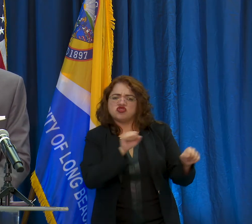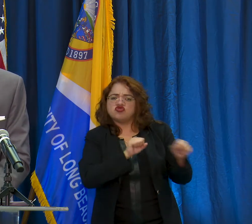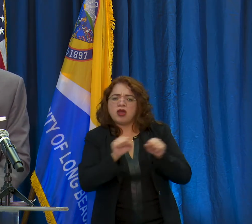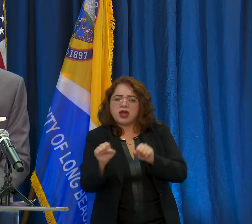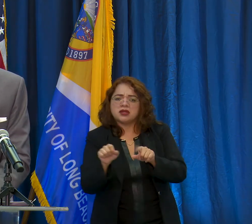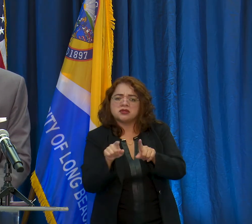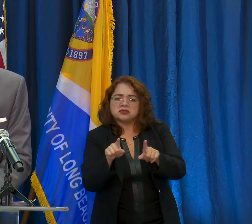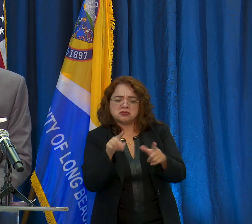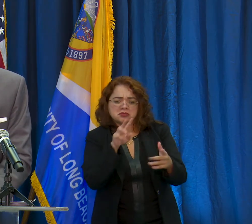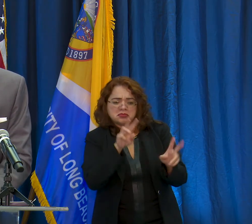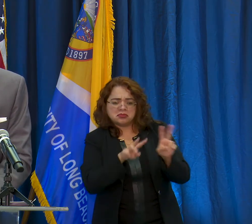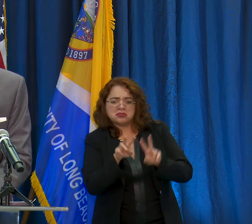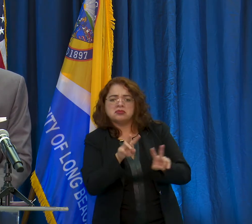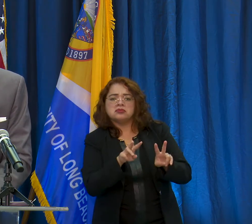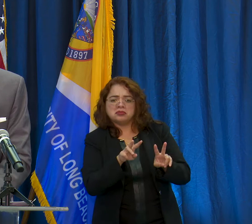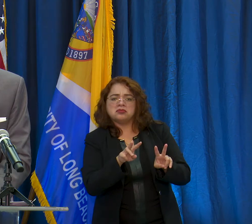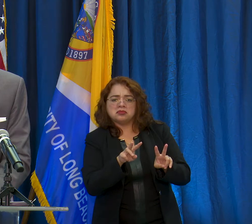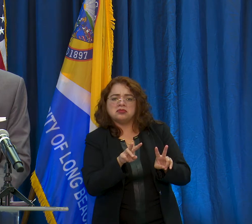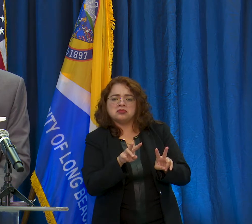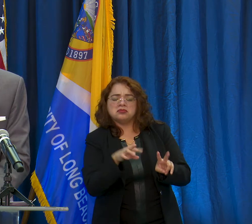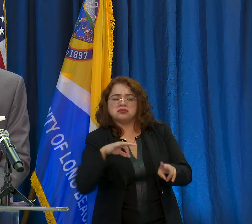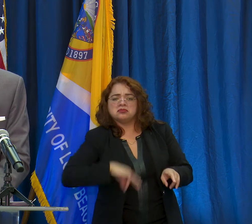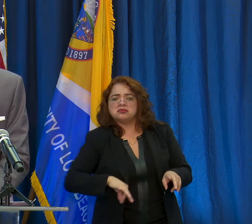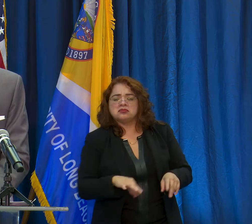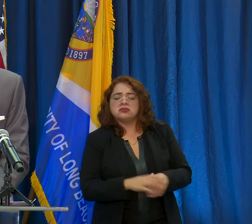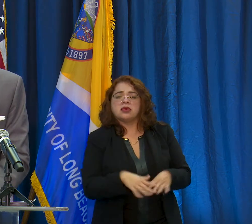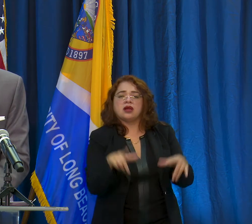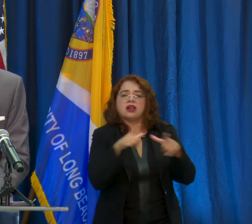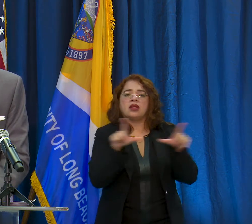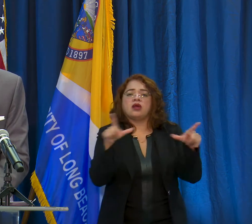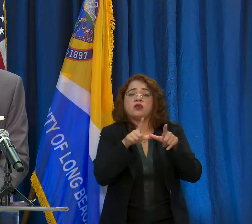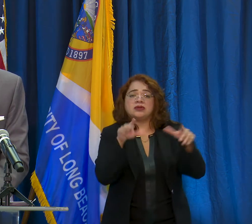you can use. Language access is a major priority